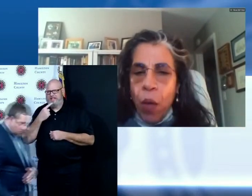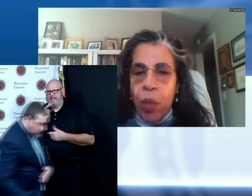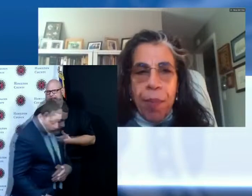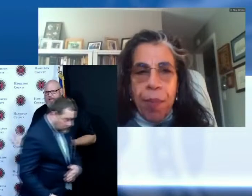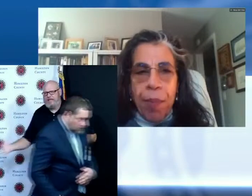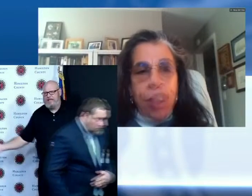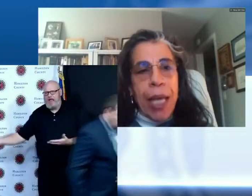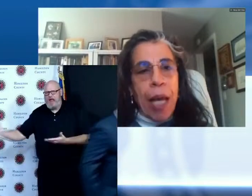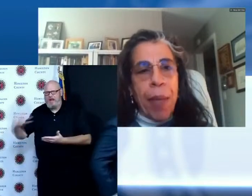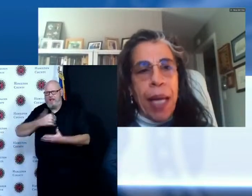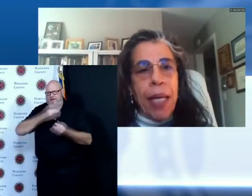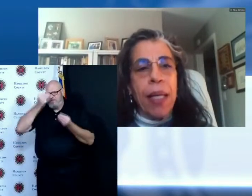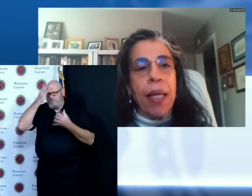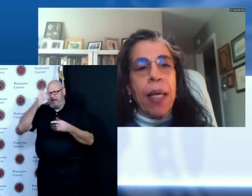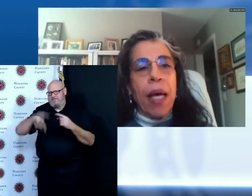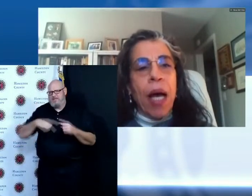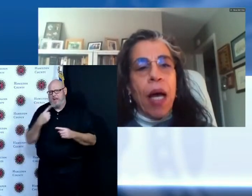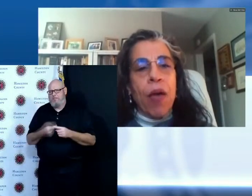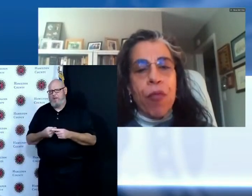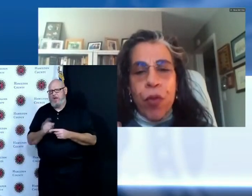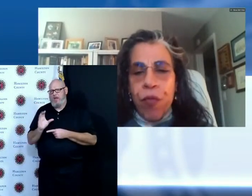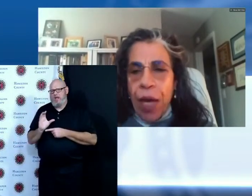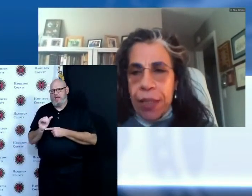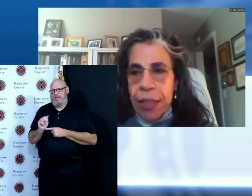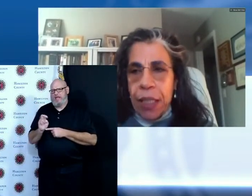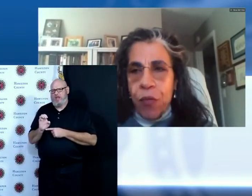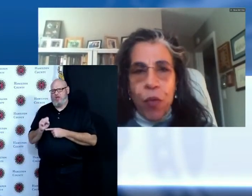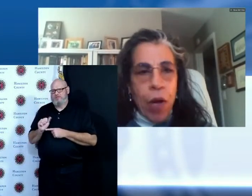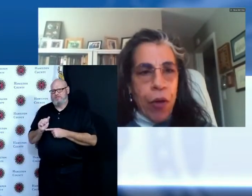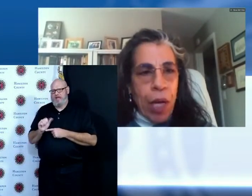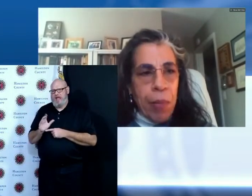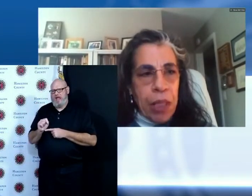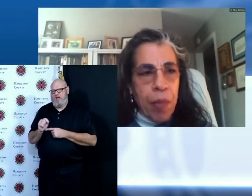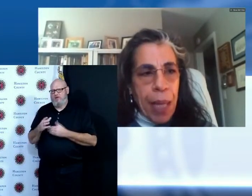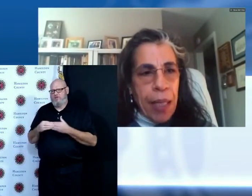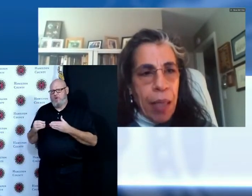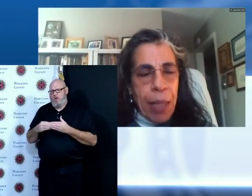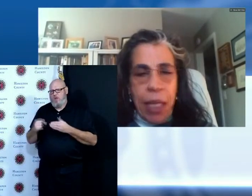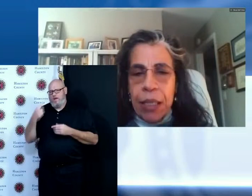communities get down to the ground what's what do you take from that what's the plan to address that